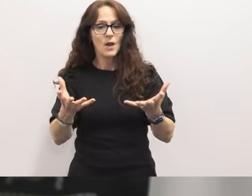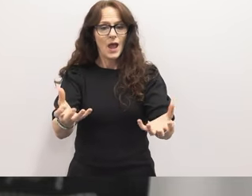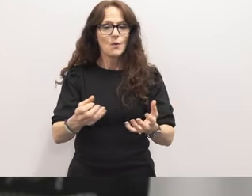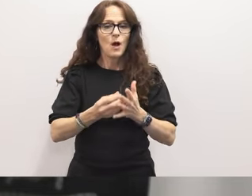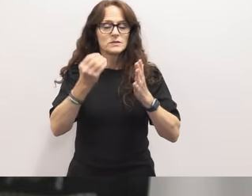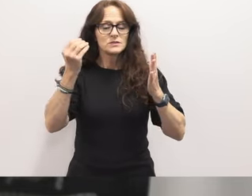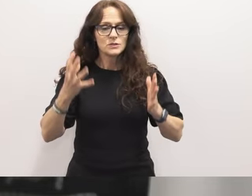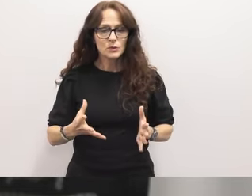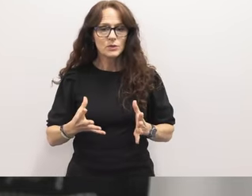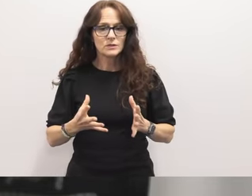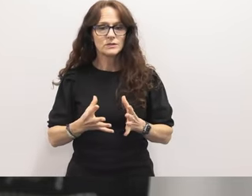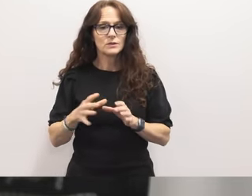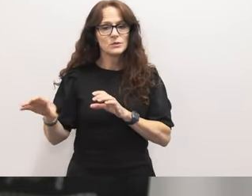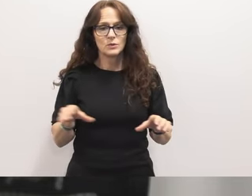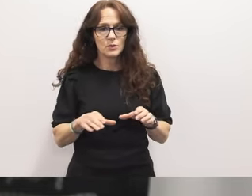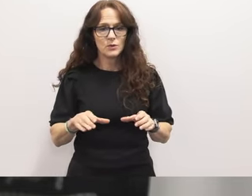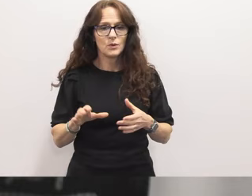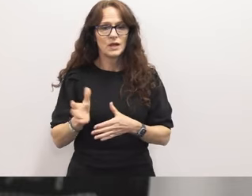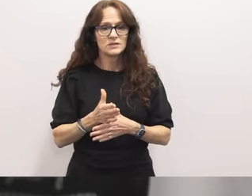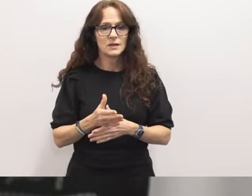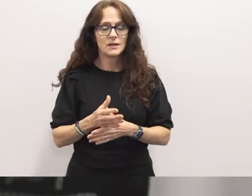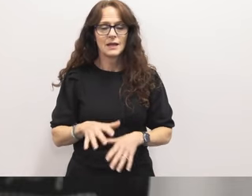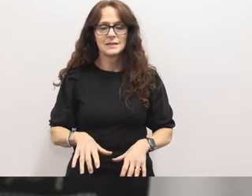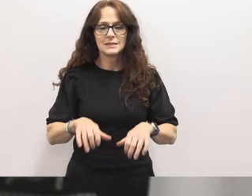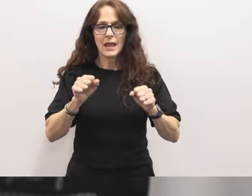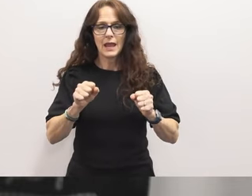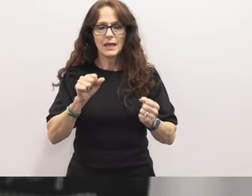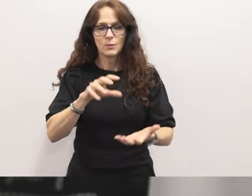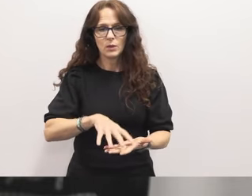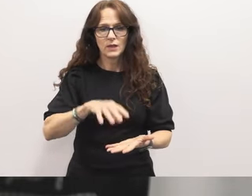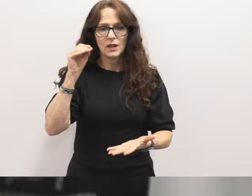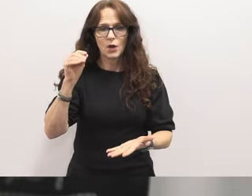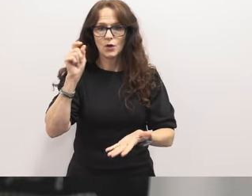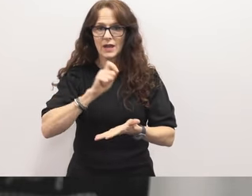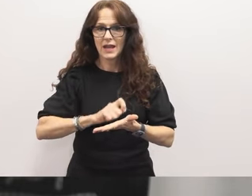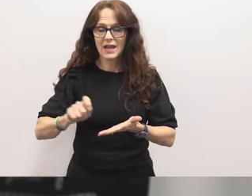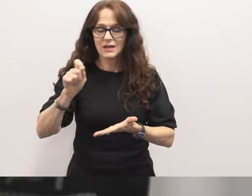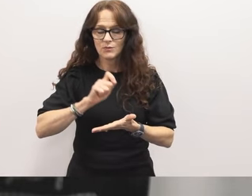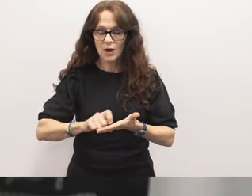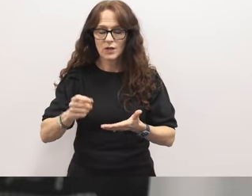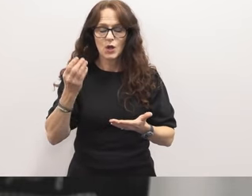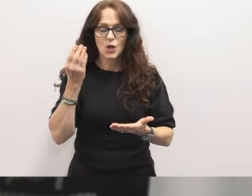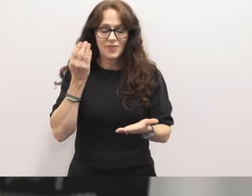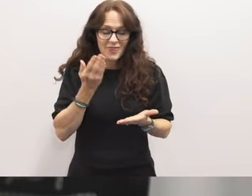and that I shared with them was I want them to take what they learned in writing, using the text evidence that they have,